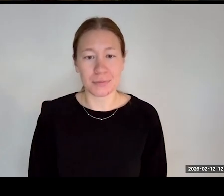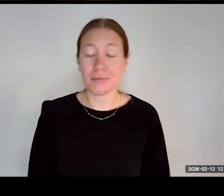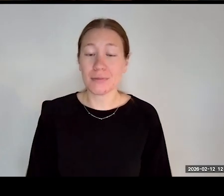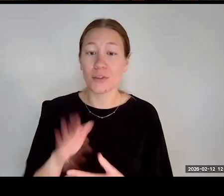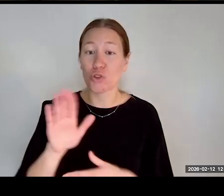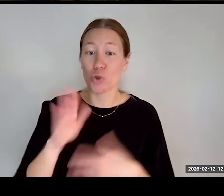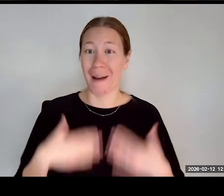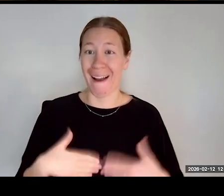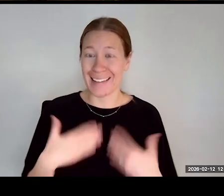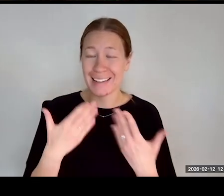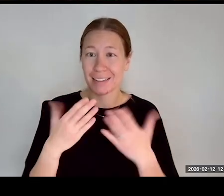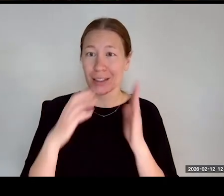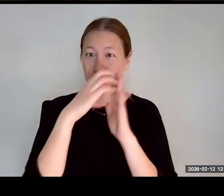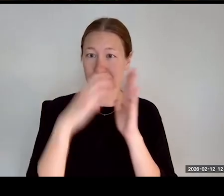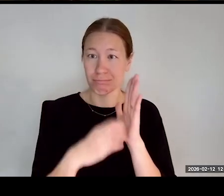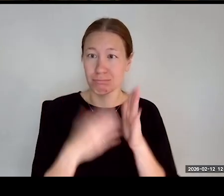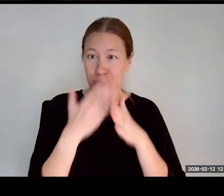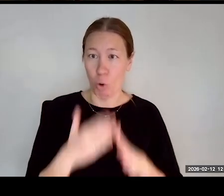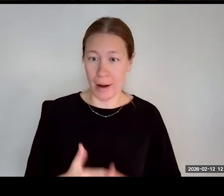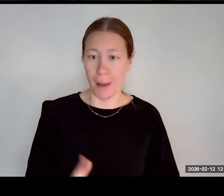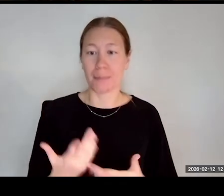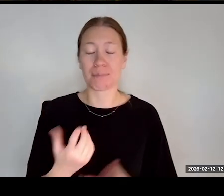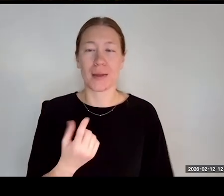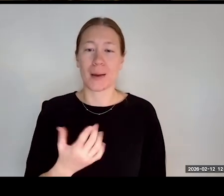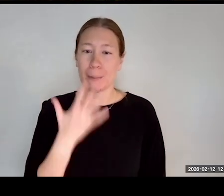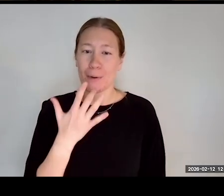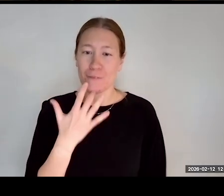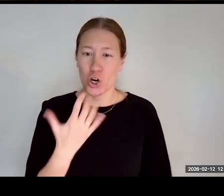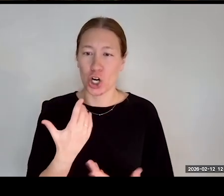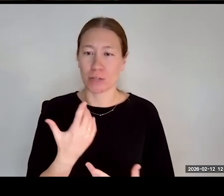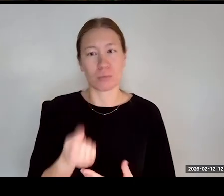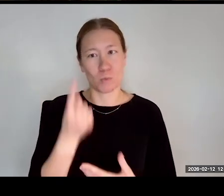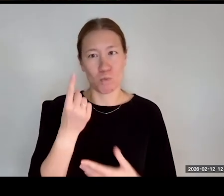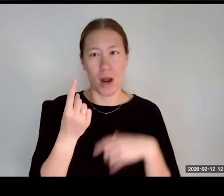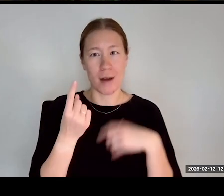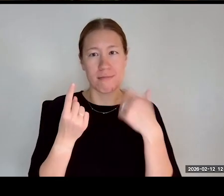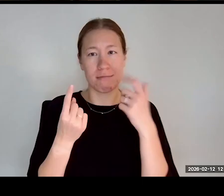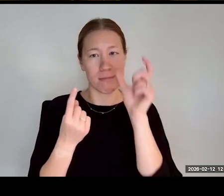And a single column is preferred for readability. We recommend only going up to a max of two columns